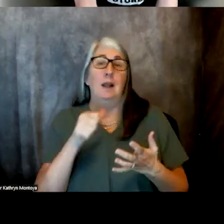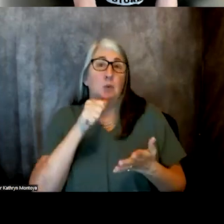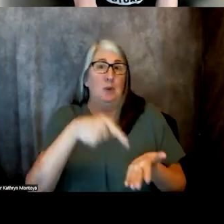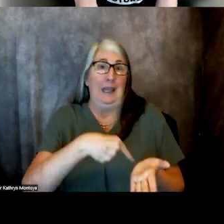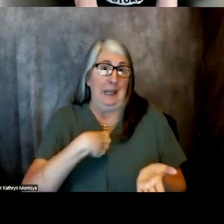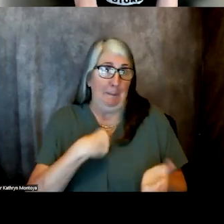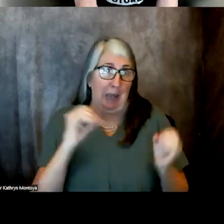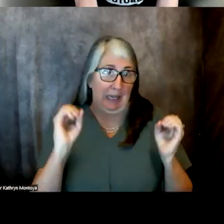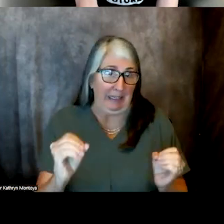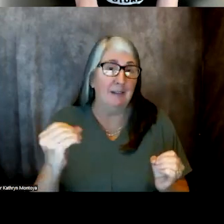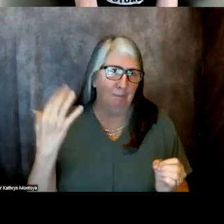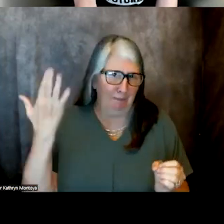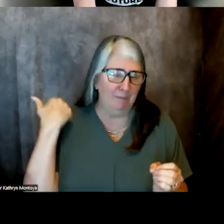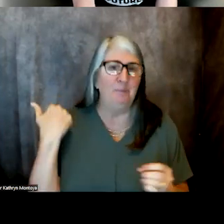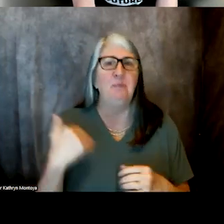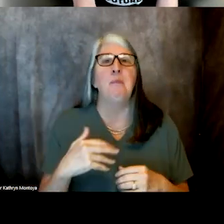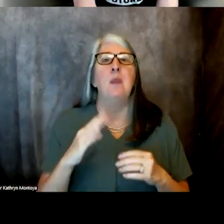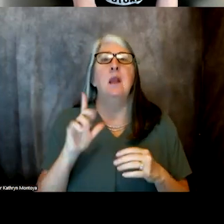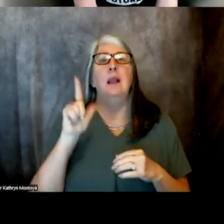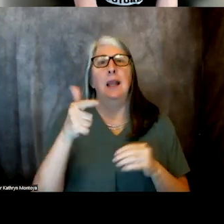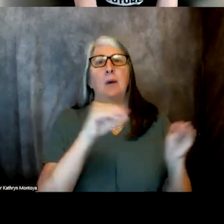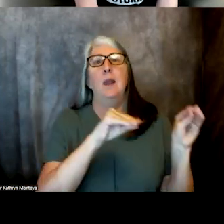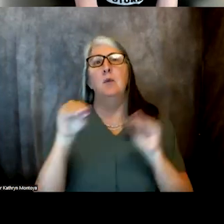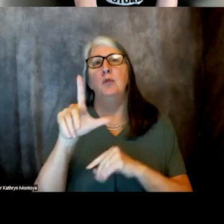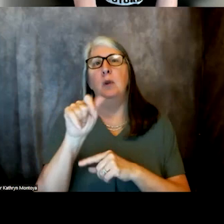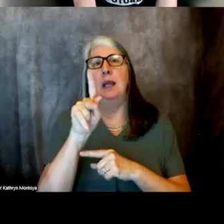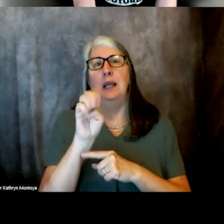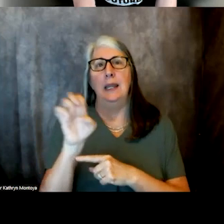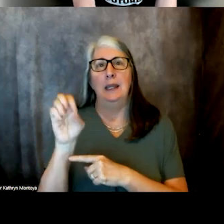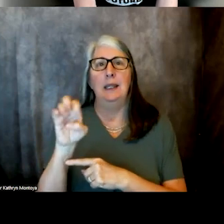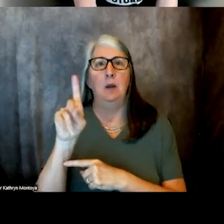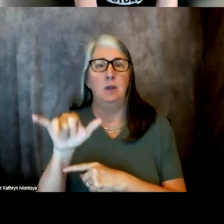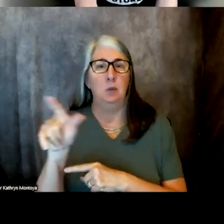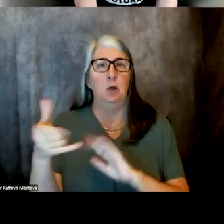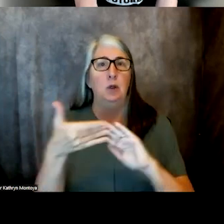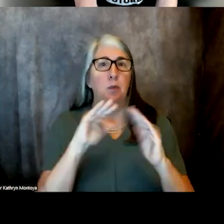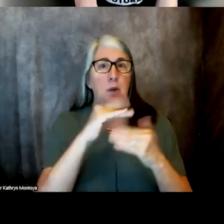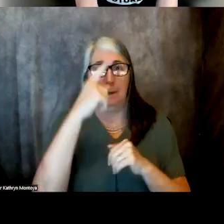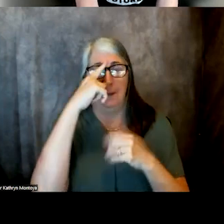I MOVED TO LAKE COUNTY WHERE A COMMUNITY HEALTH CENTER TOOK A